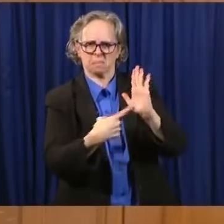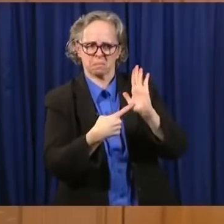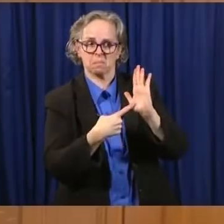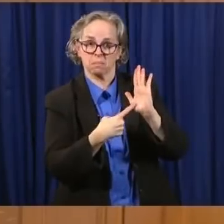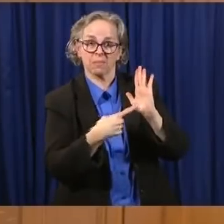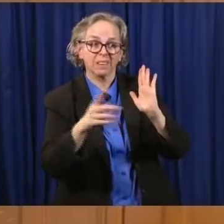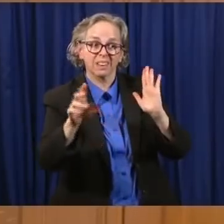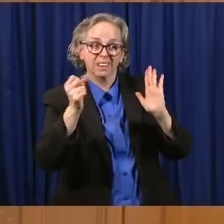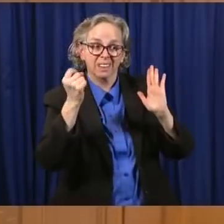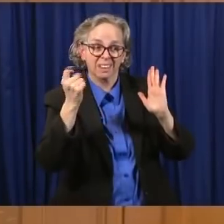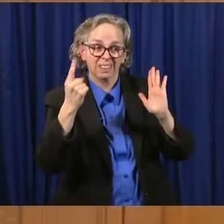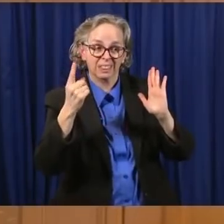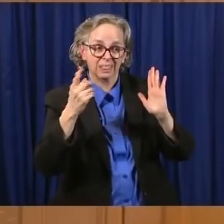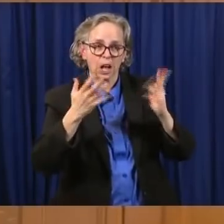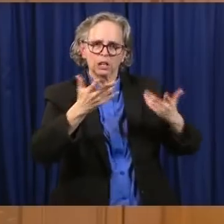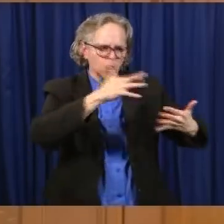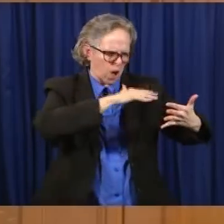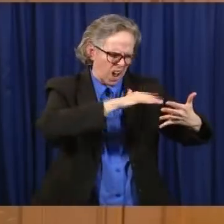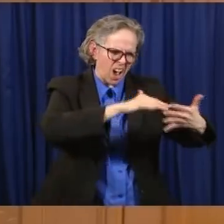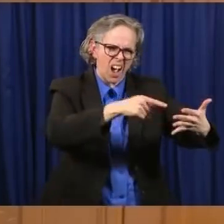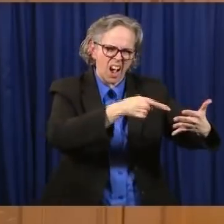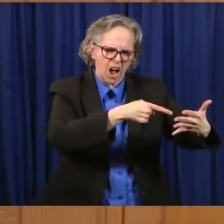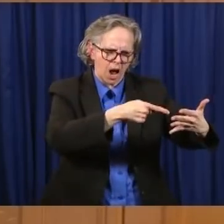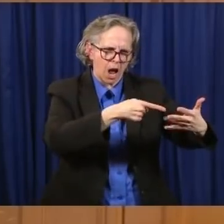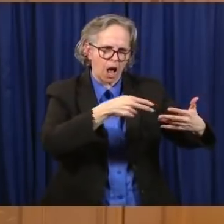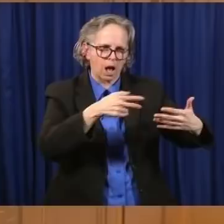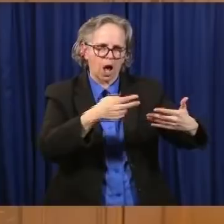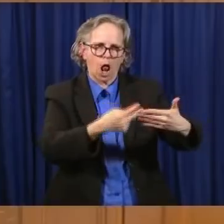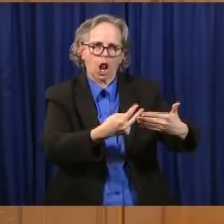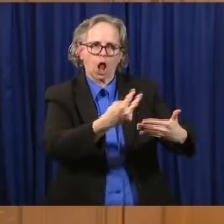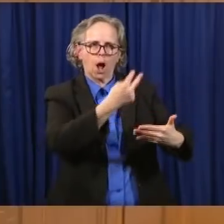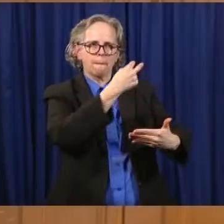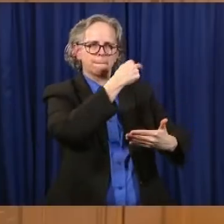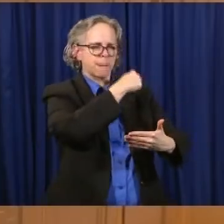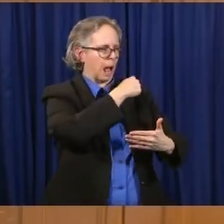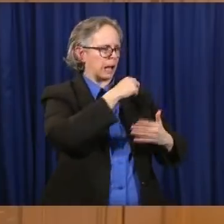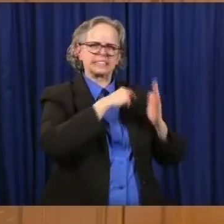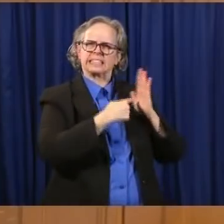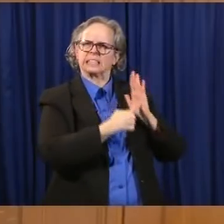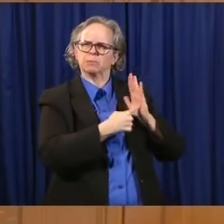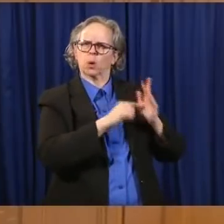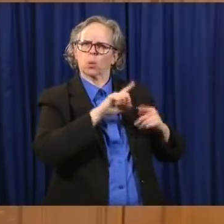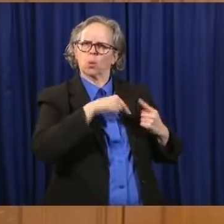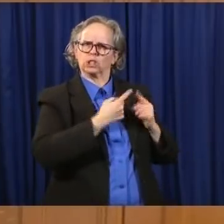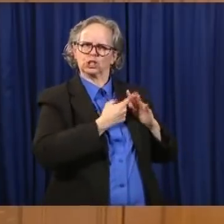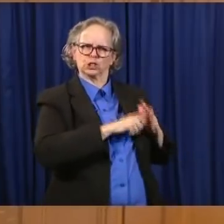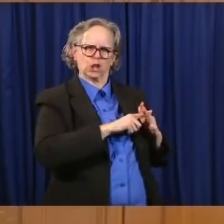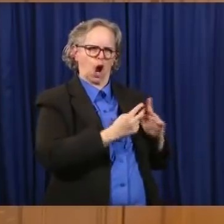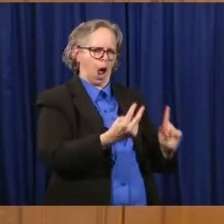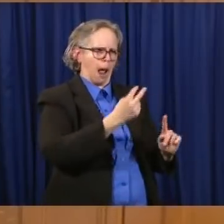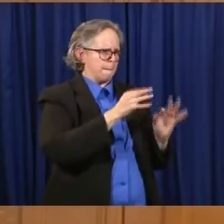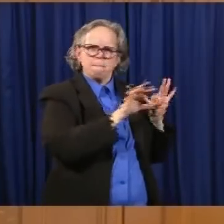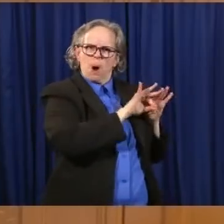SYMPTOM ONSET DATA. THAT IS EPIDEMIOLOGICAL DATA. WE HEAR ABOUT A CASE ON A GIVEN